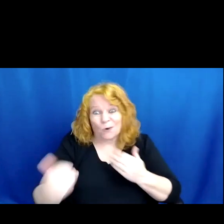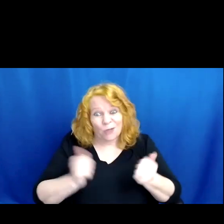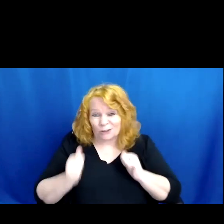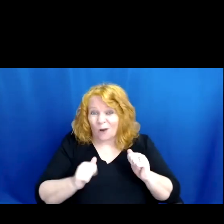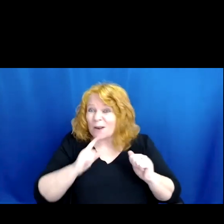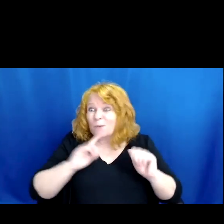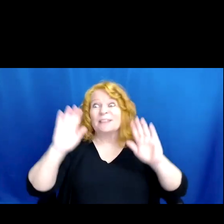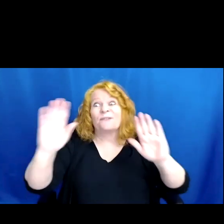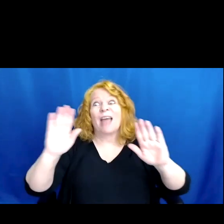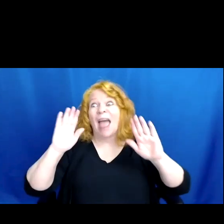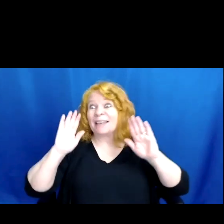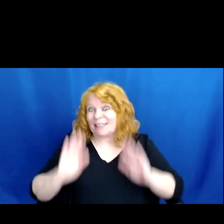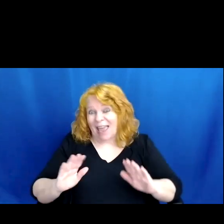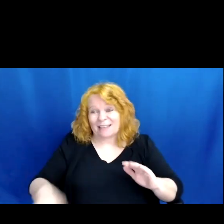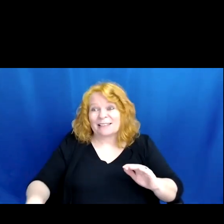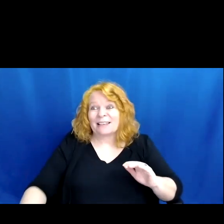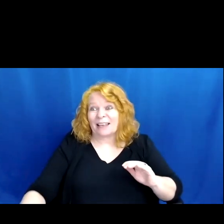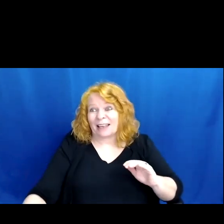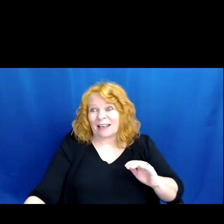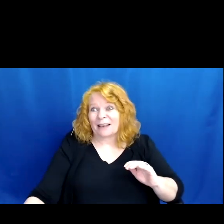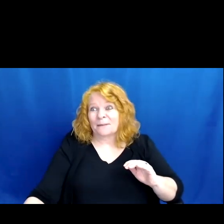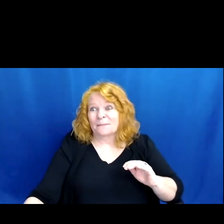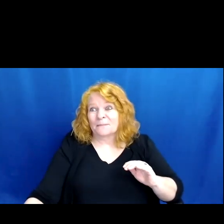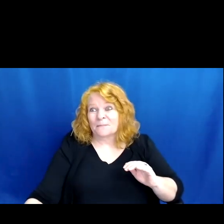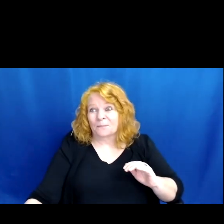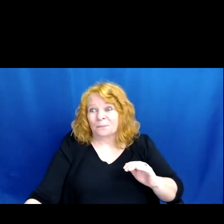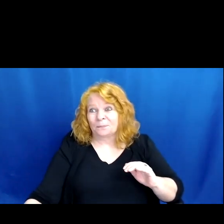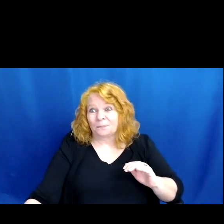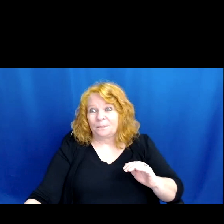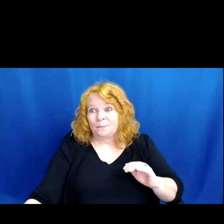It is lovely to see the children enjoying the show.